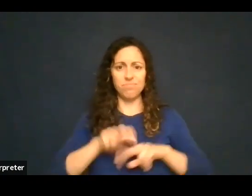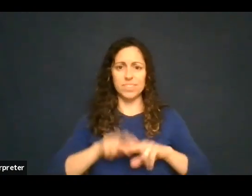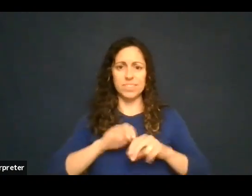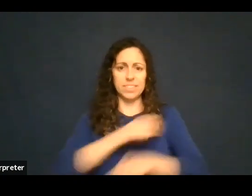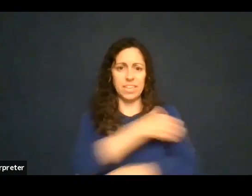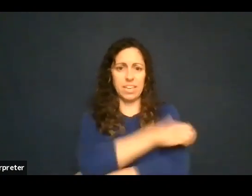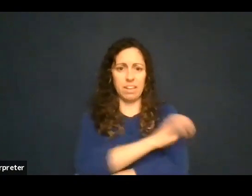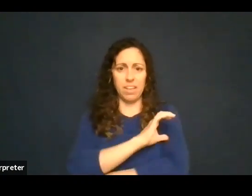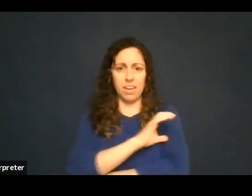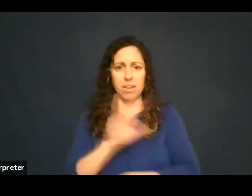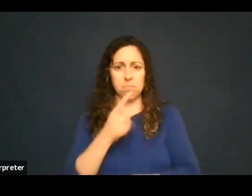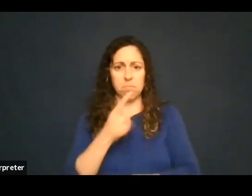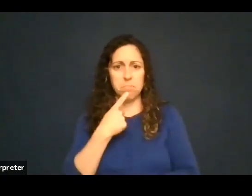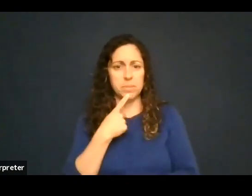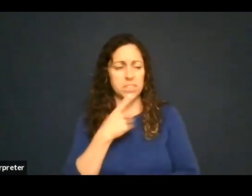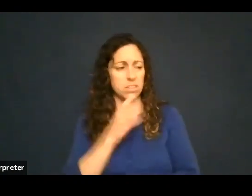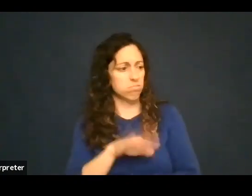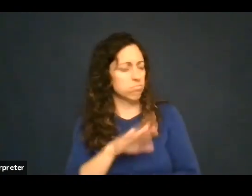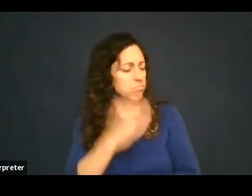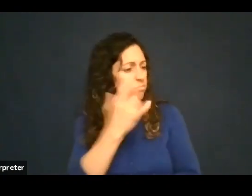Sort of like, can't you just take Tylenol?